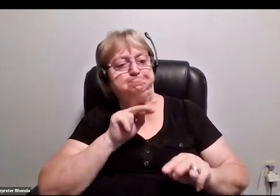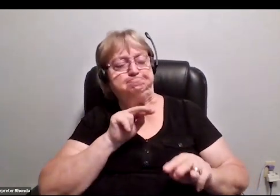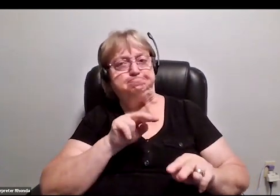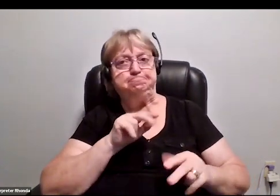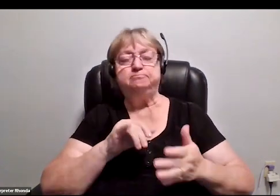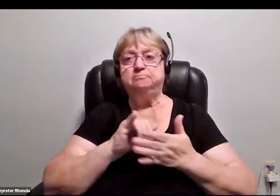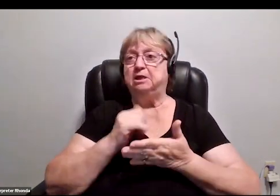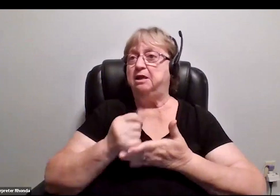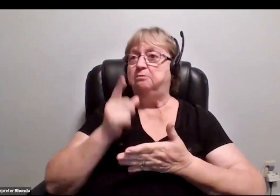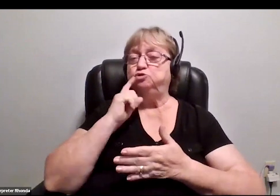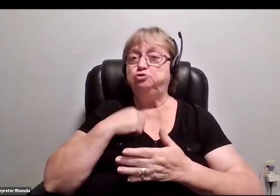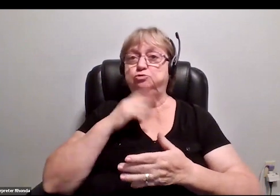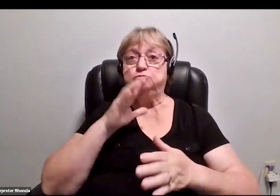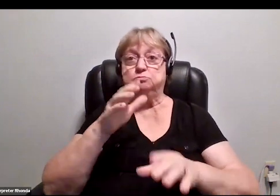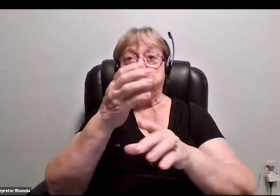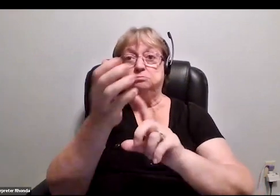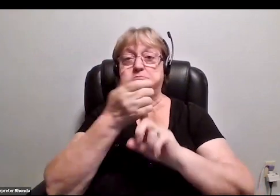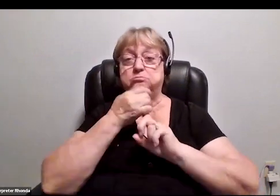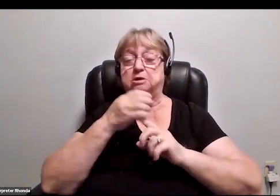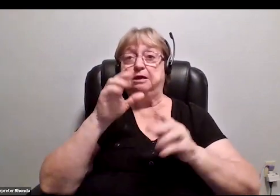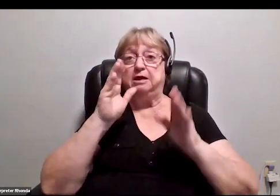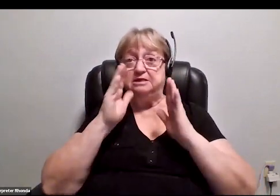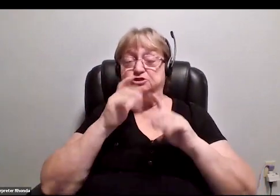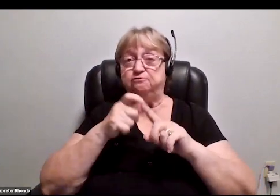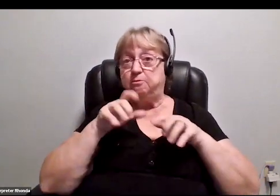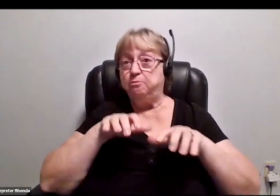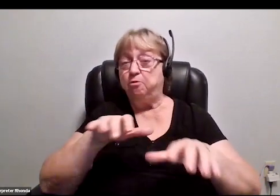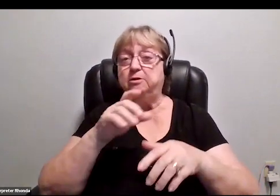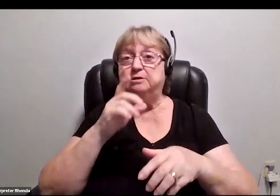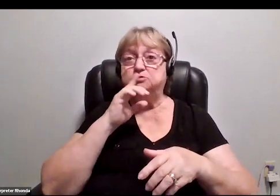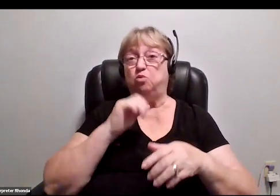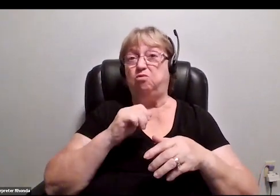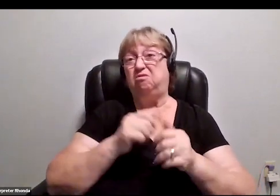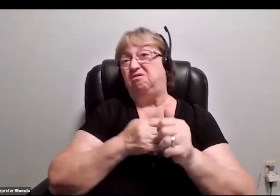as well as avoid problems caused by under or oversaturation of content.